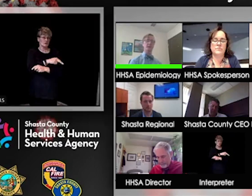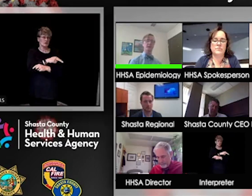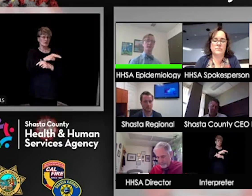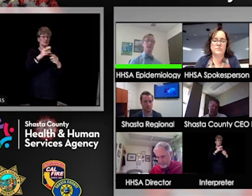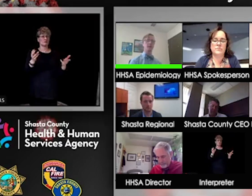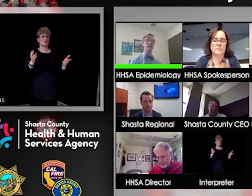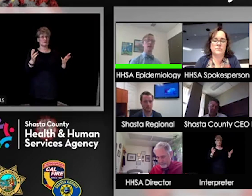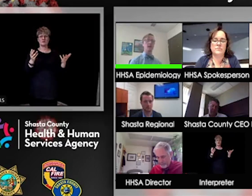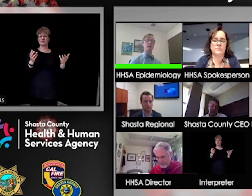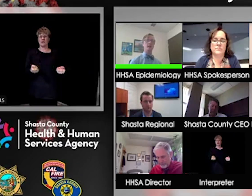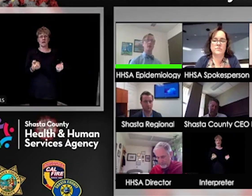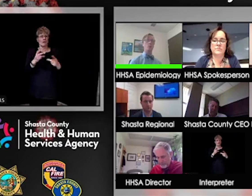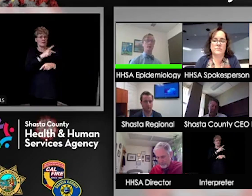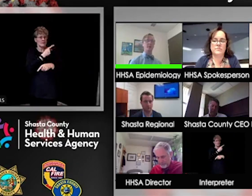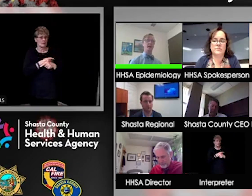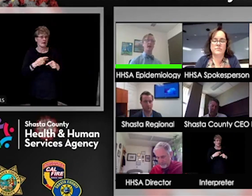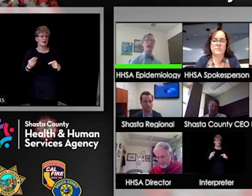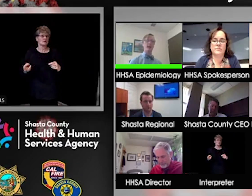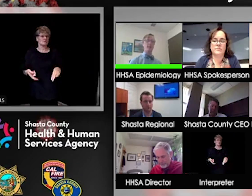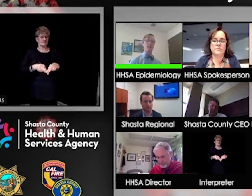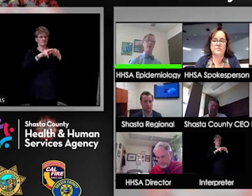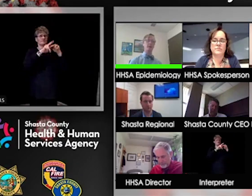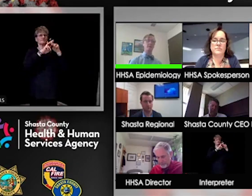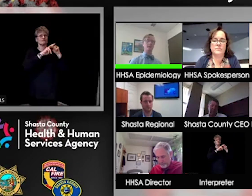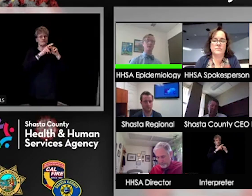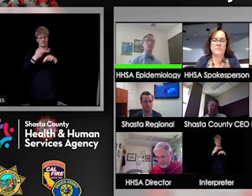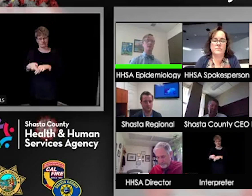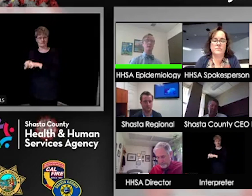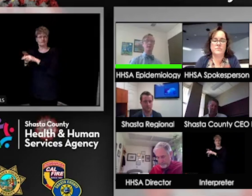different things like that. Again, with that high number of hospitalizations, you would